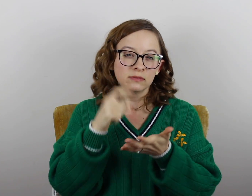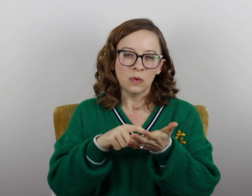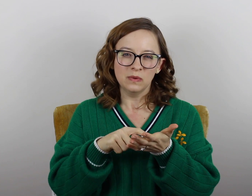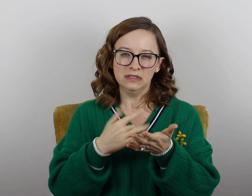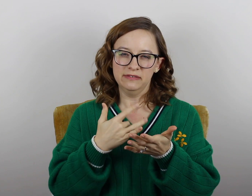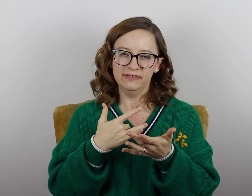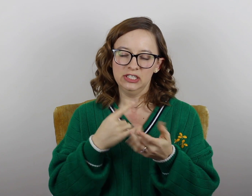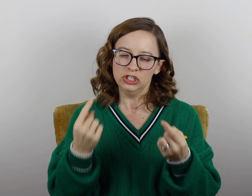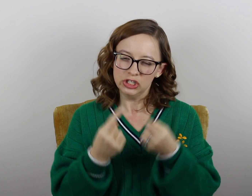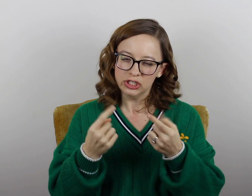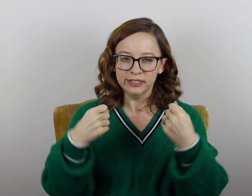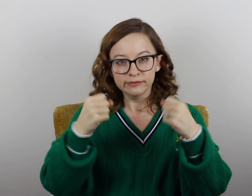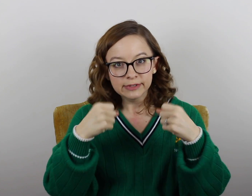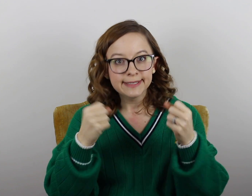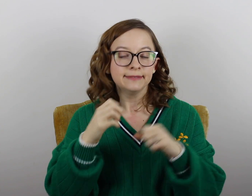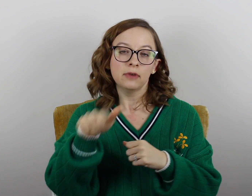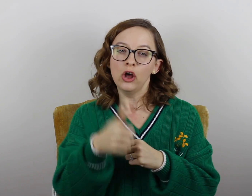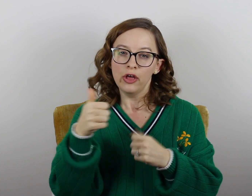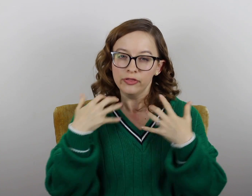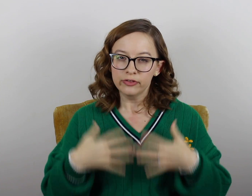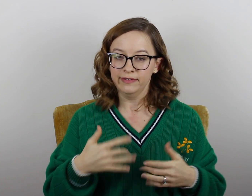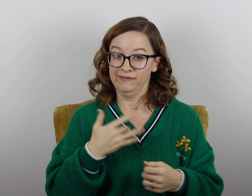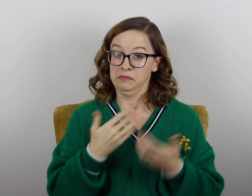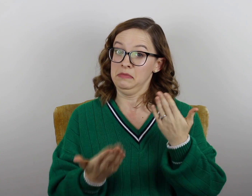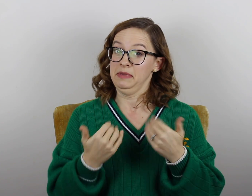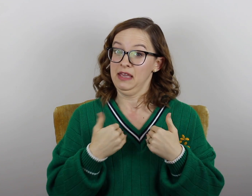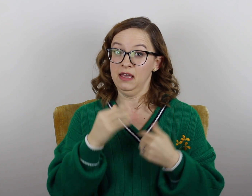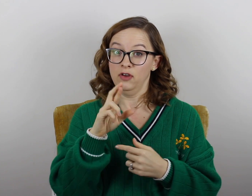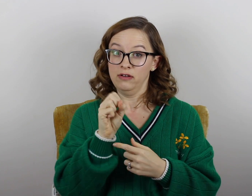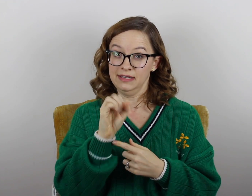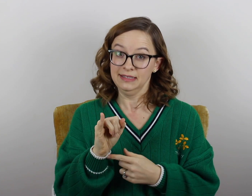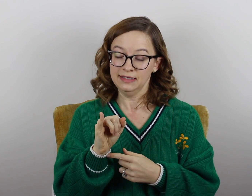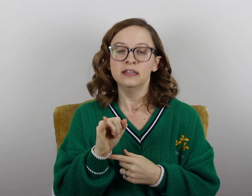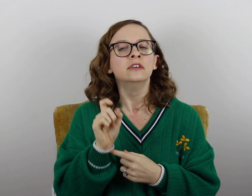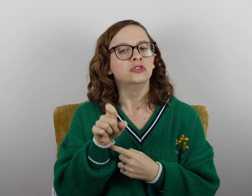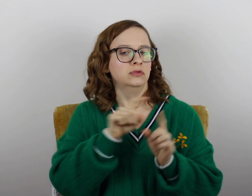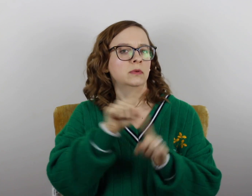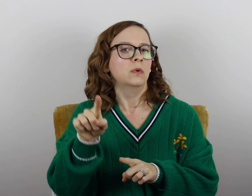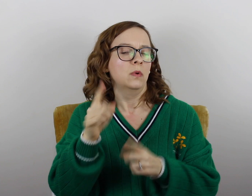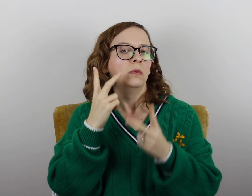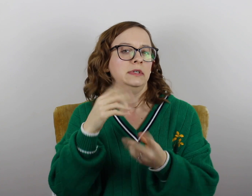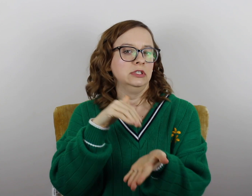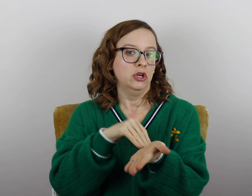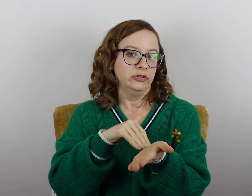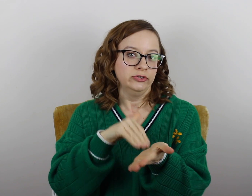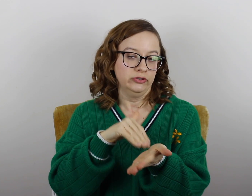If you notice or you feel any sort of discomfort or pain in your body, you may have an RSI.